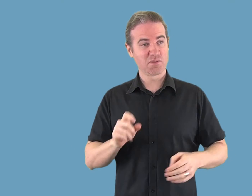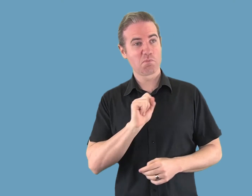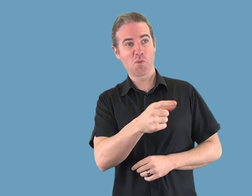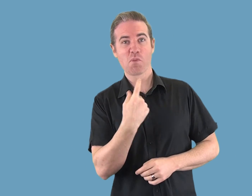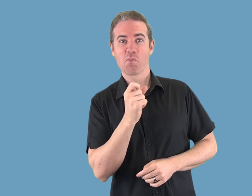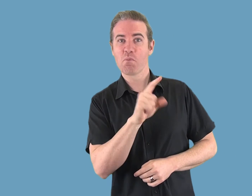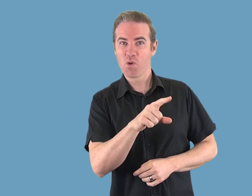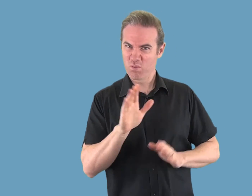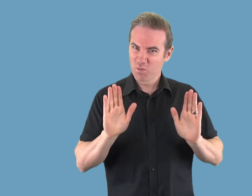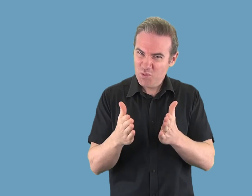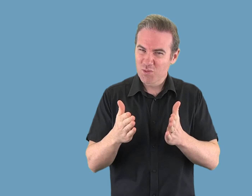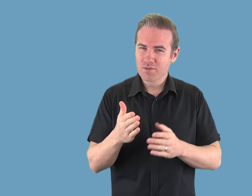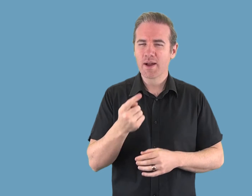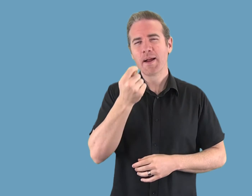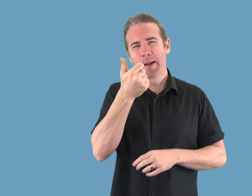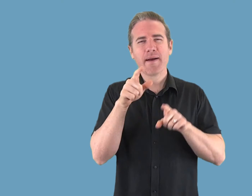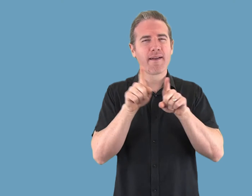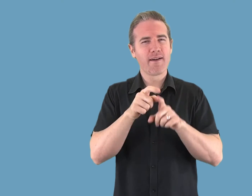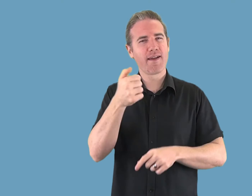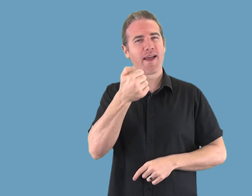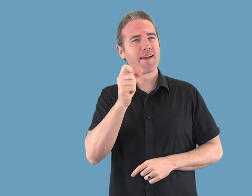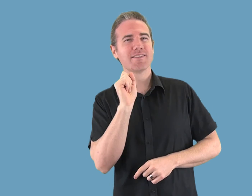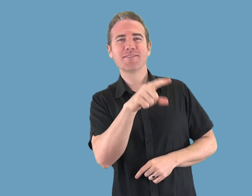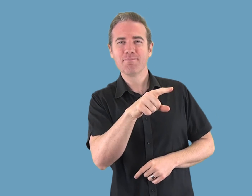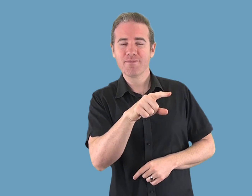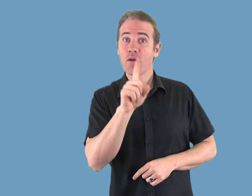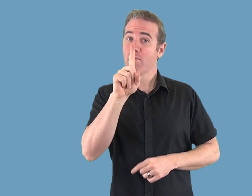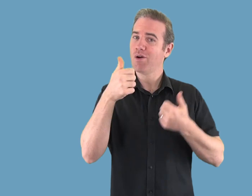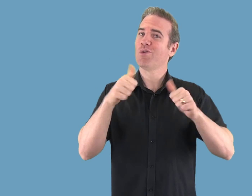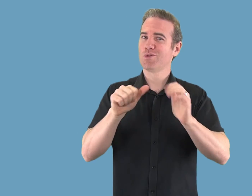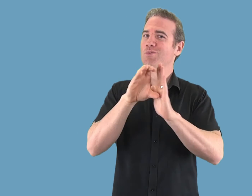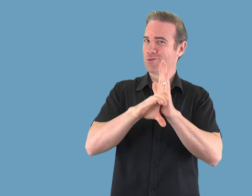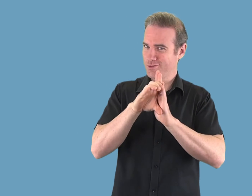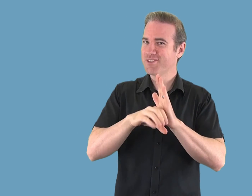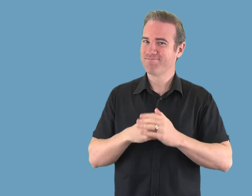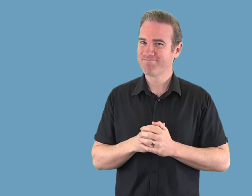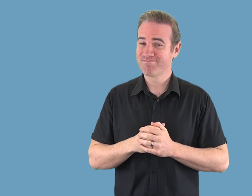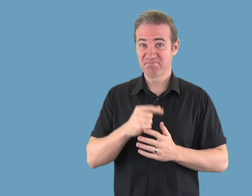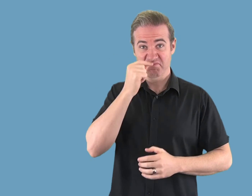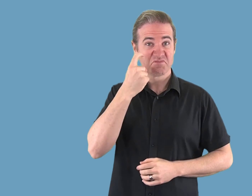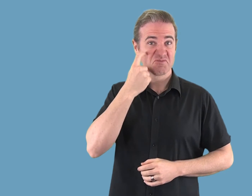your desk. Think of it like text messaging from your computer. Try: